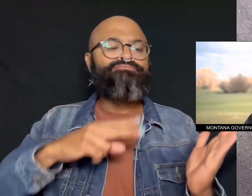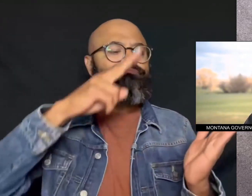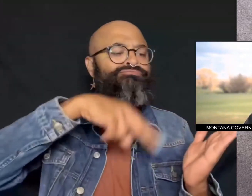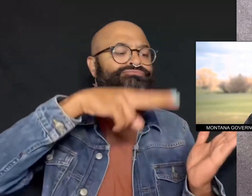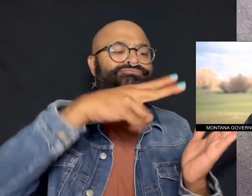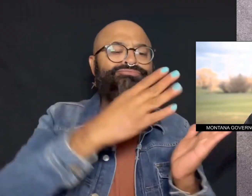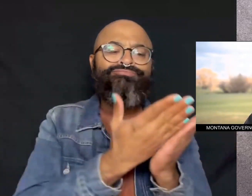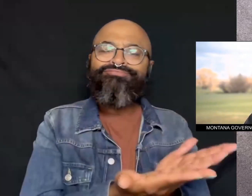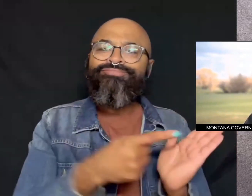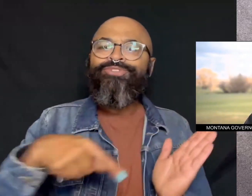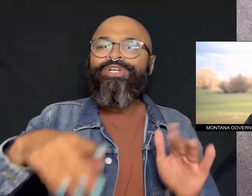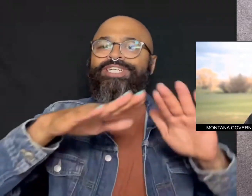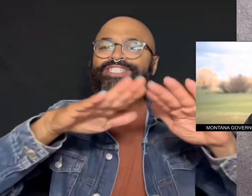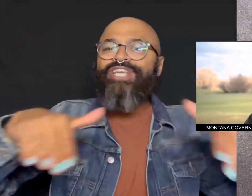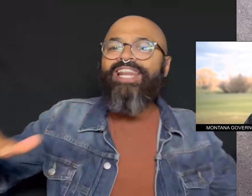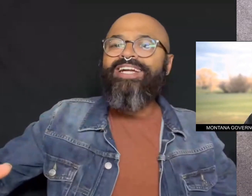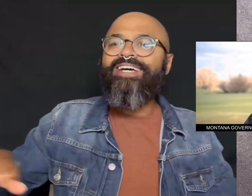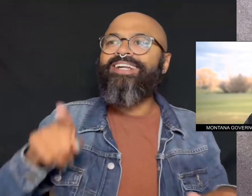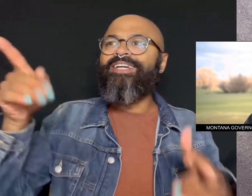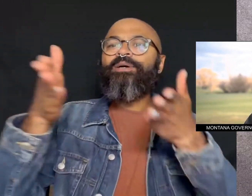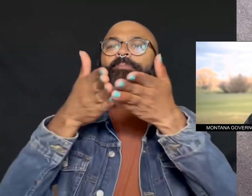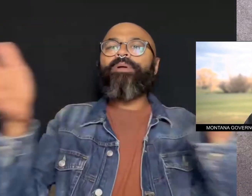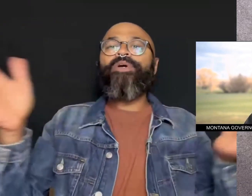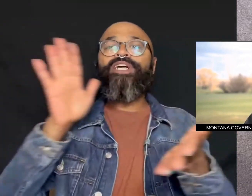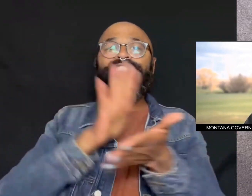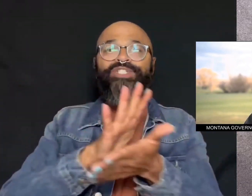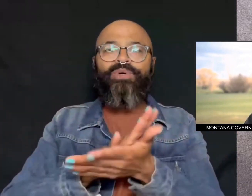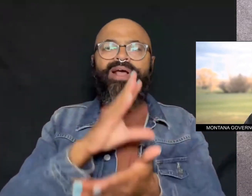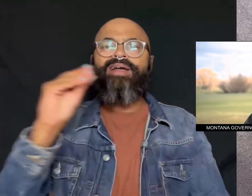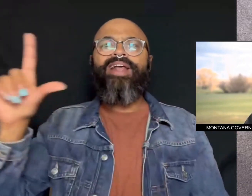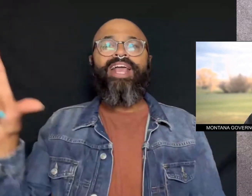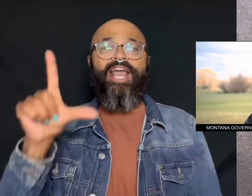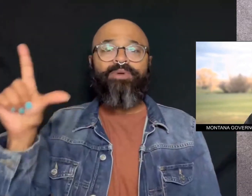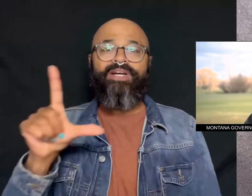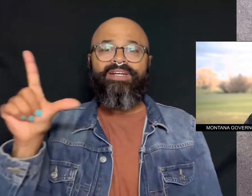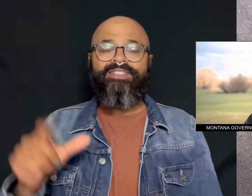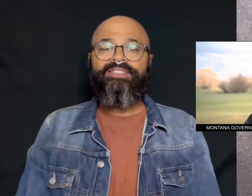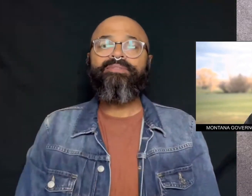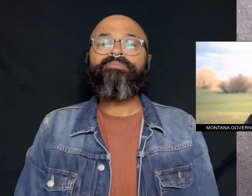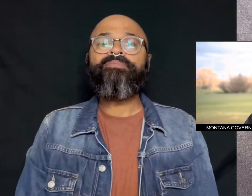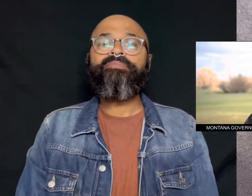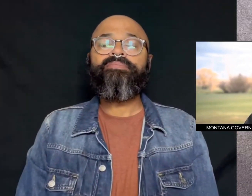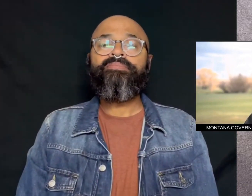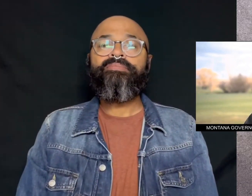drag performances from reading to children in public schools and libraries.